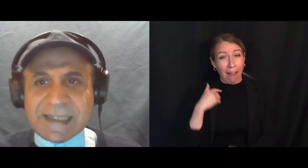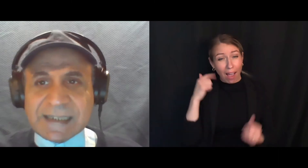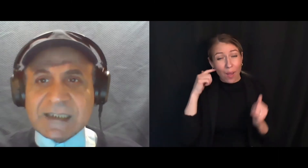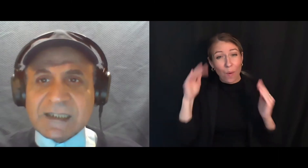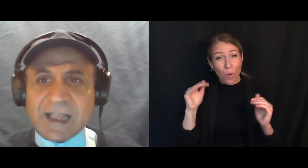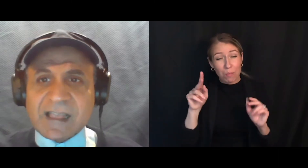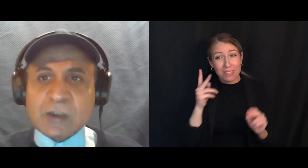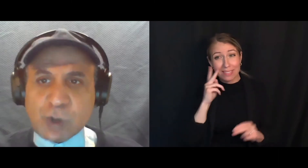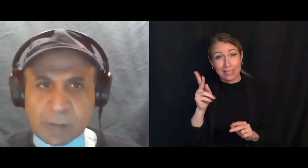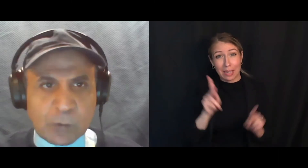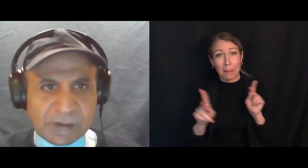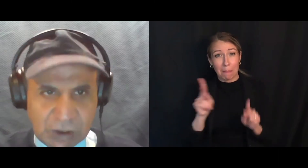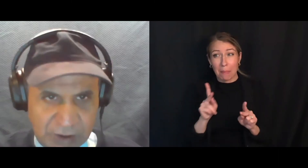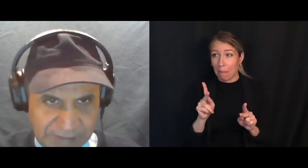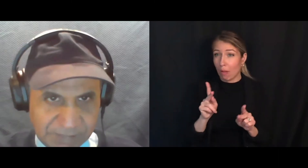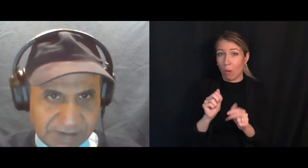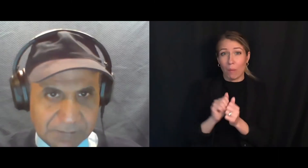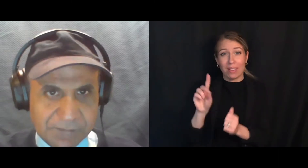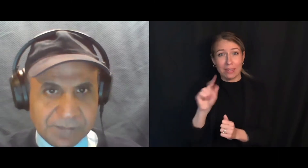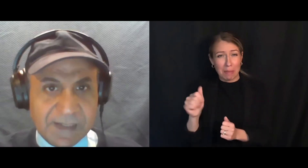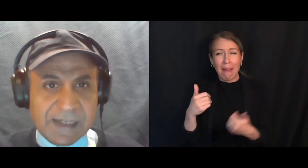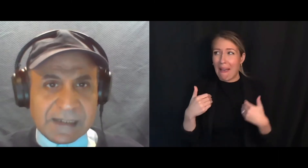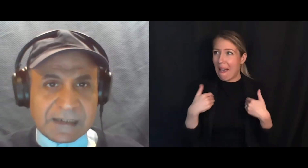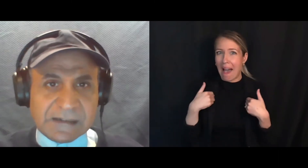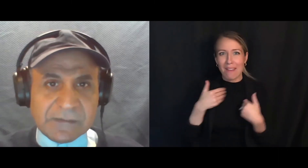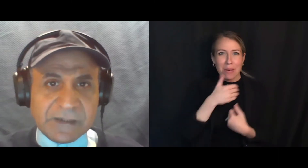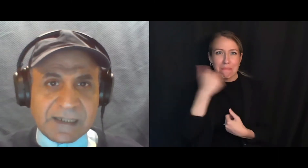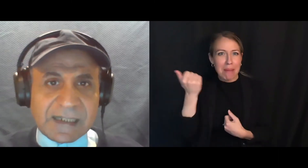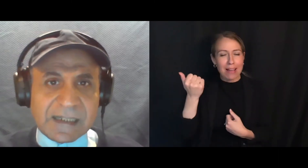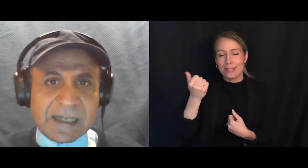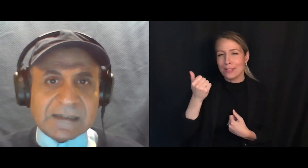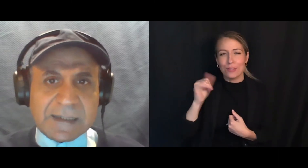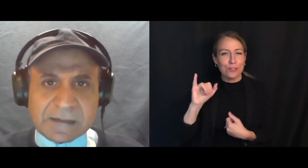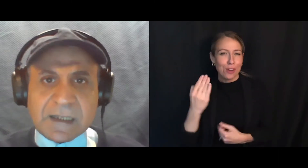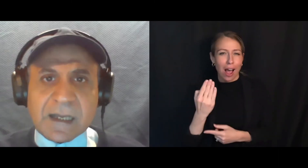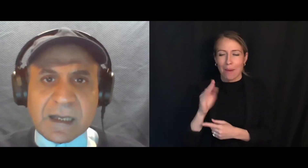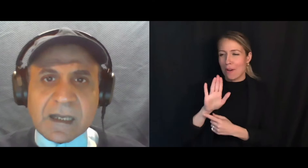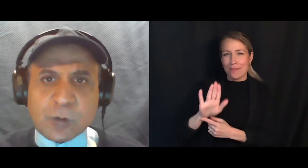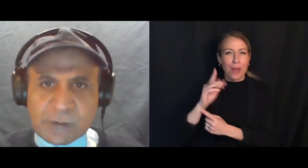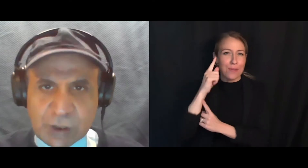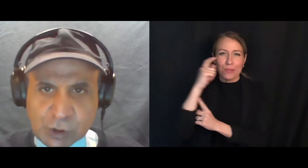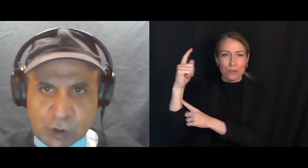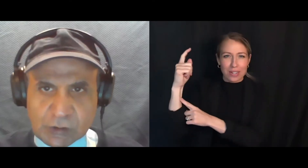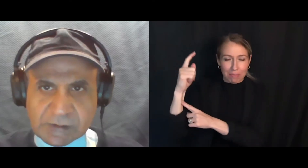getting the jobs of their dreams, receiving adequate accommodation